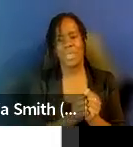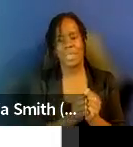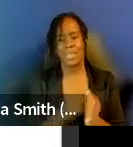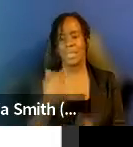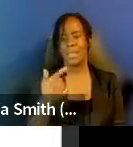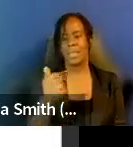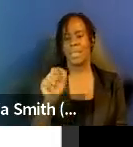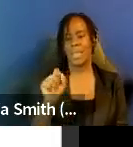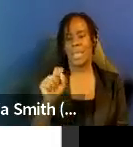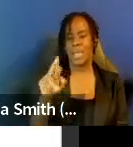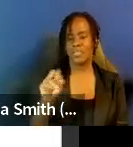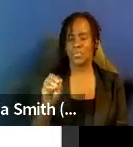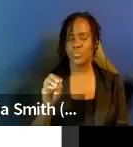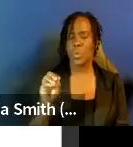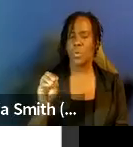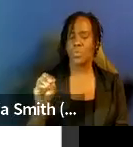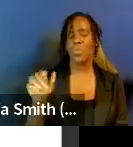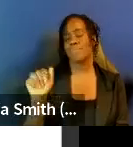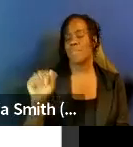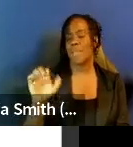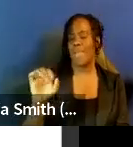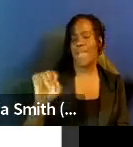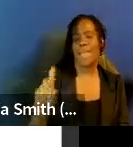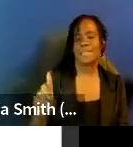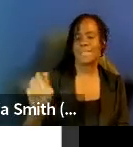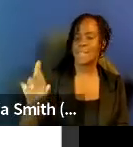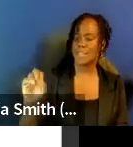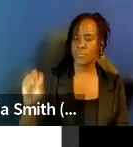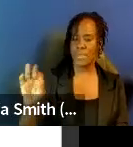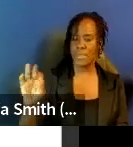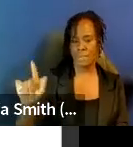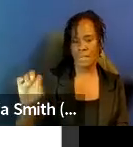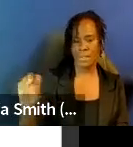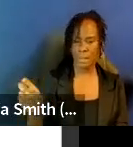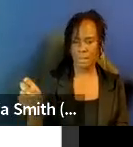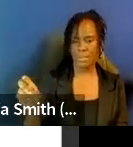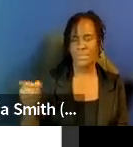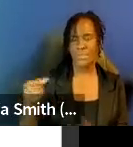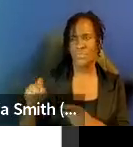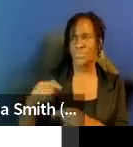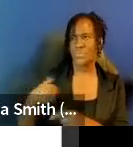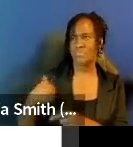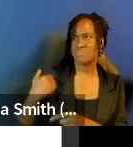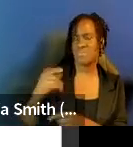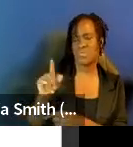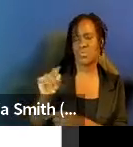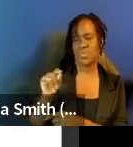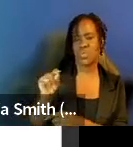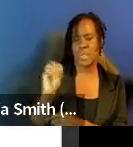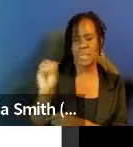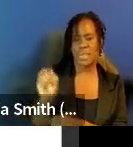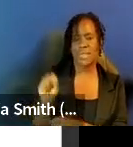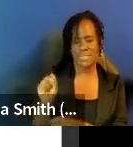services we provide through a digital medium, we might be providing significant content in that way. So sometimes the